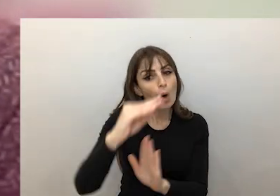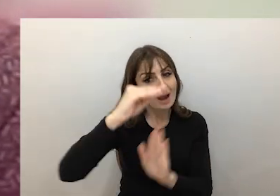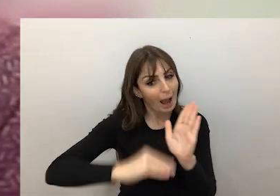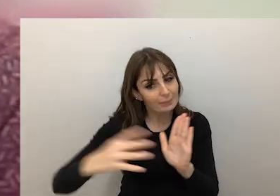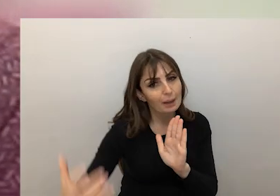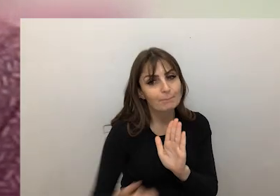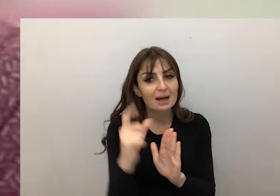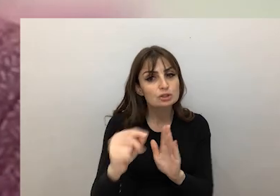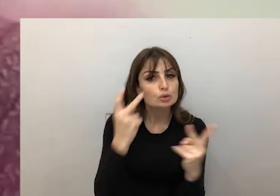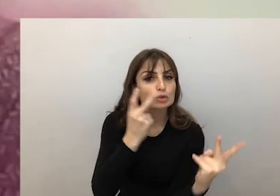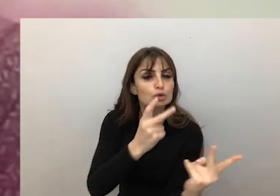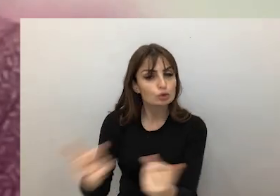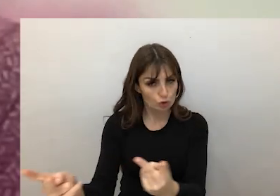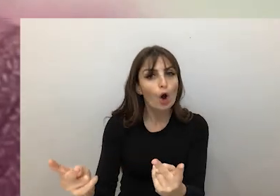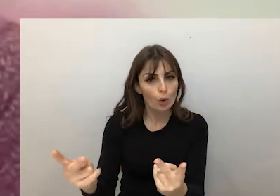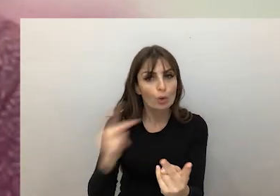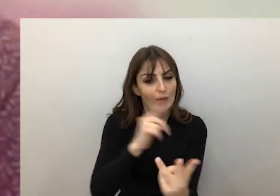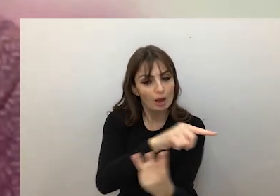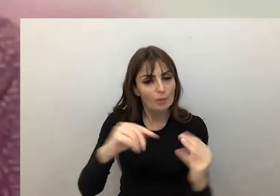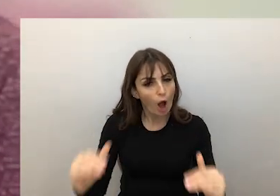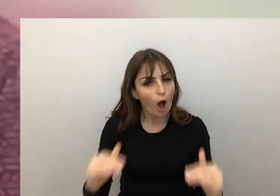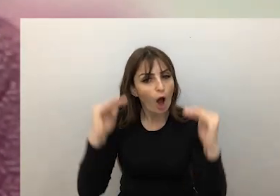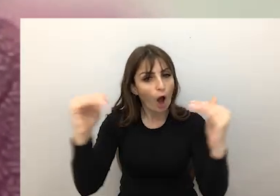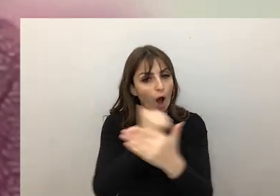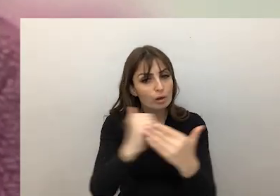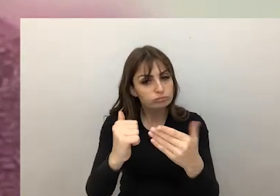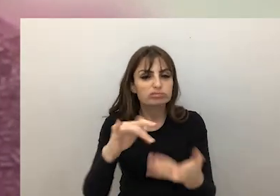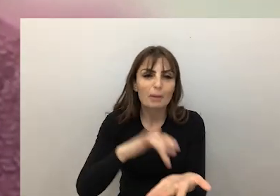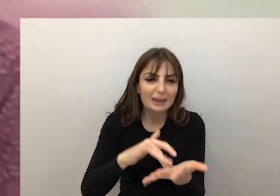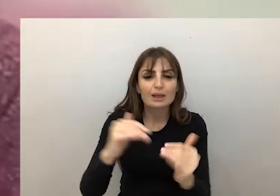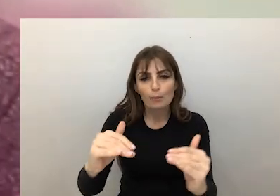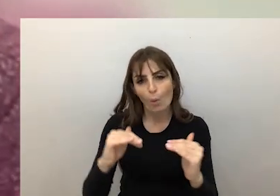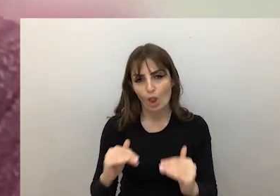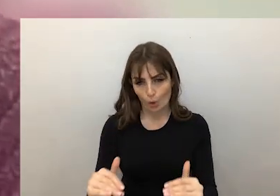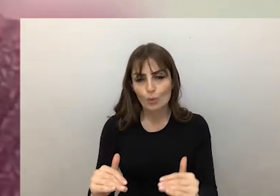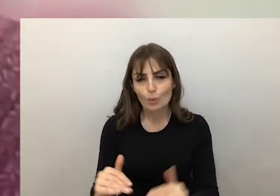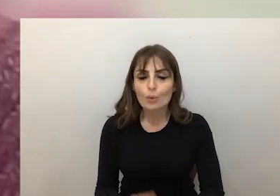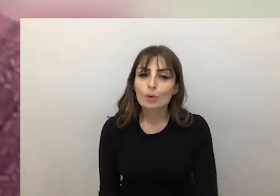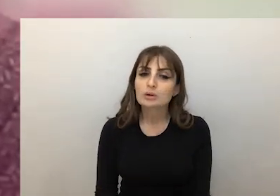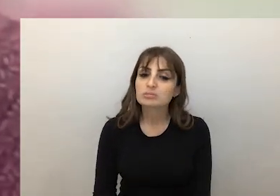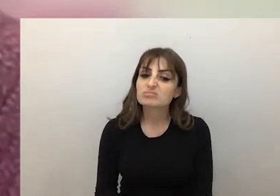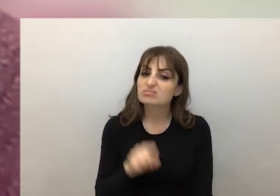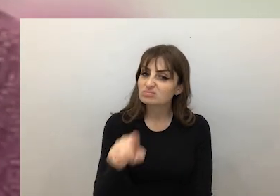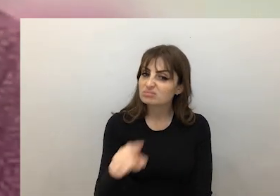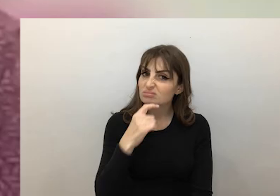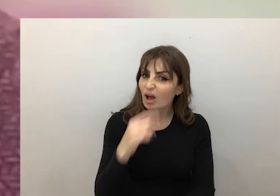do to demonstrate they were scoring high versus medium or low. The scoring guide was something that I found